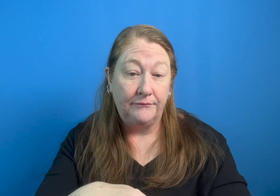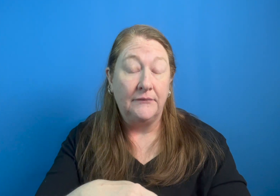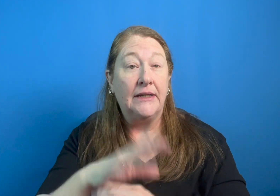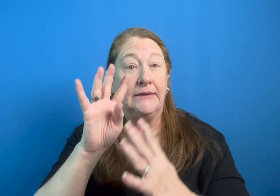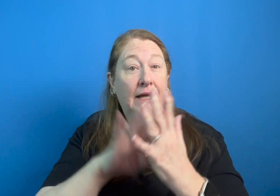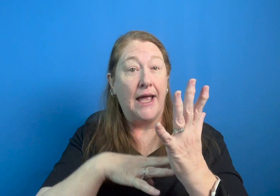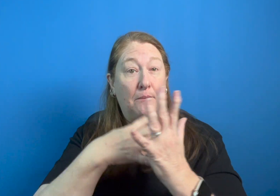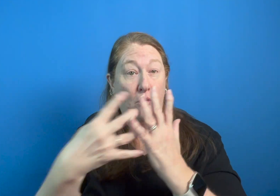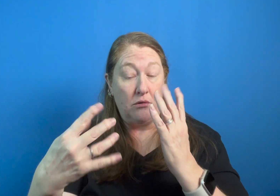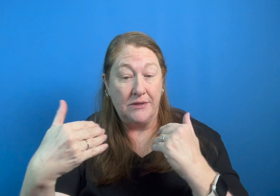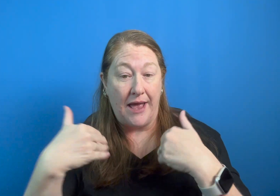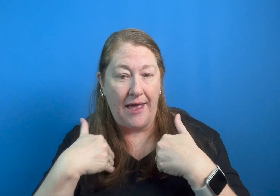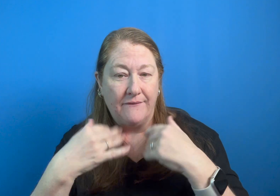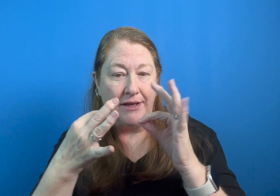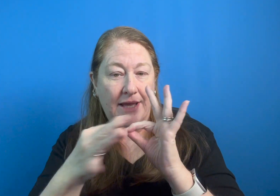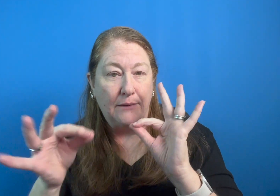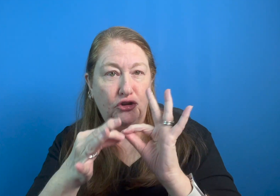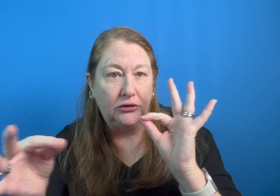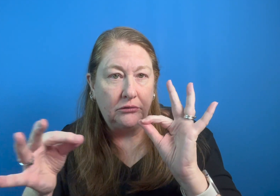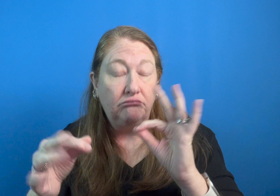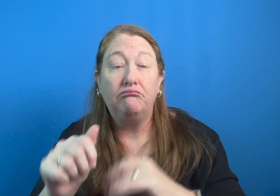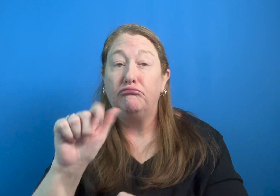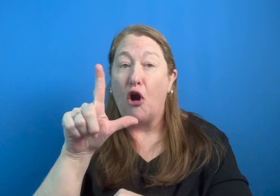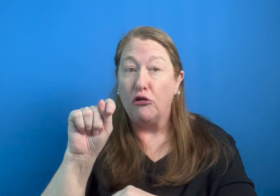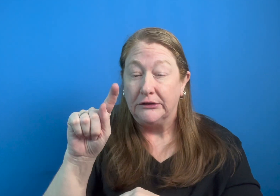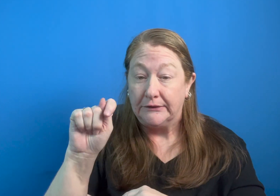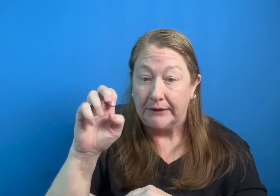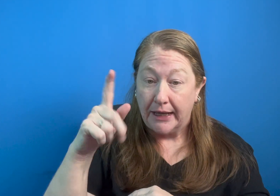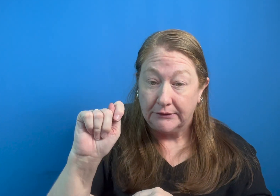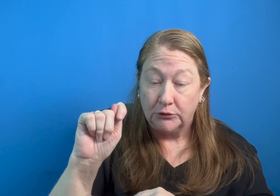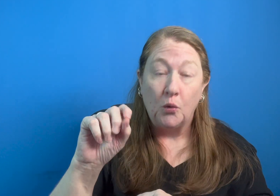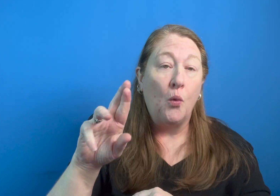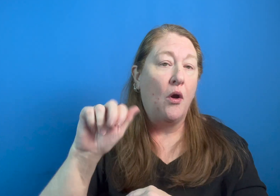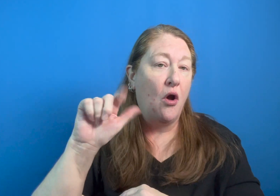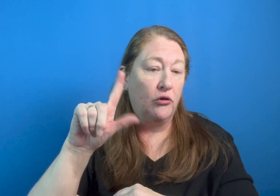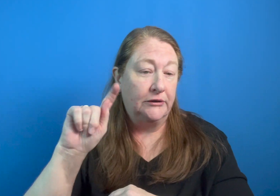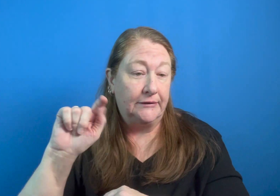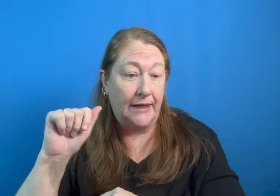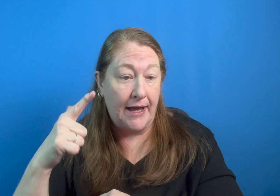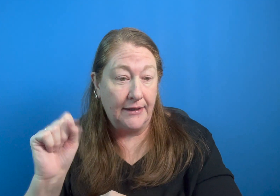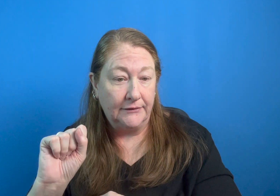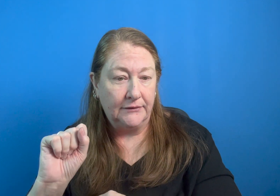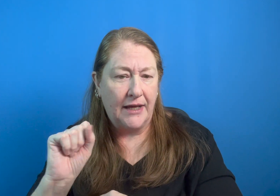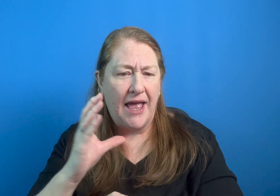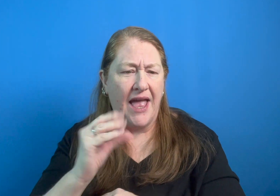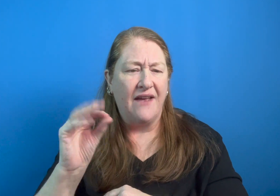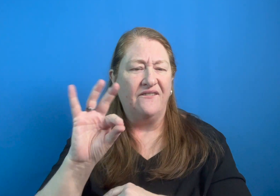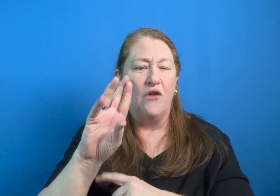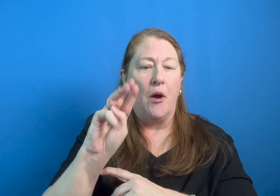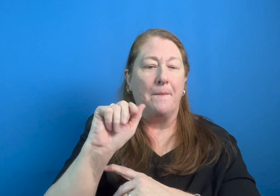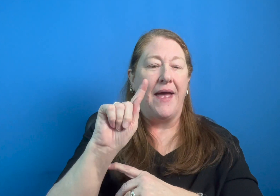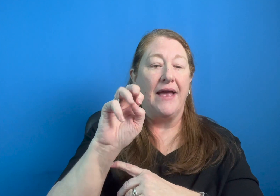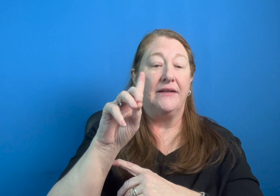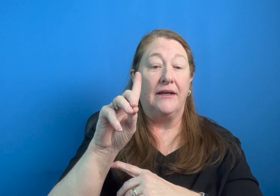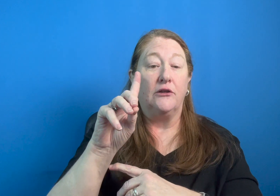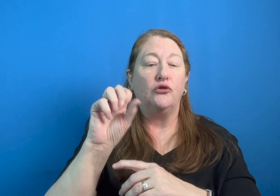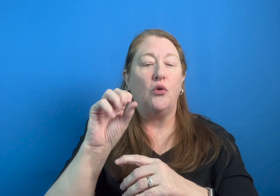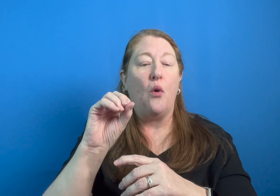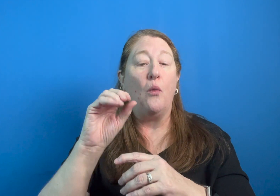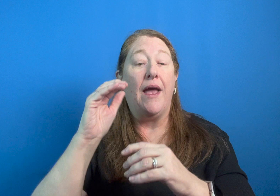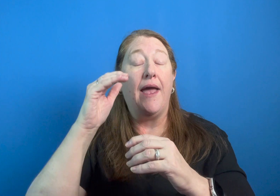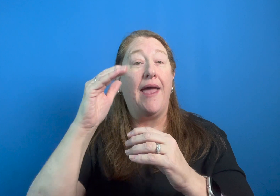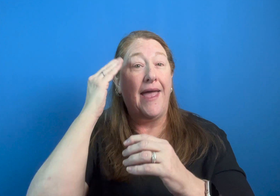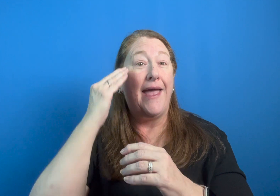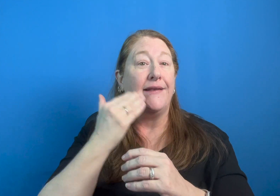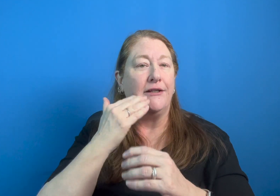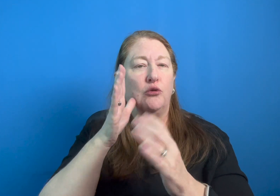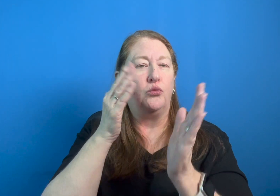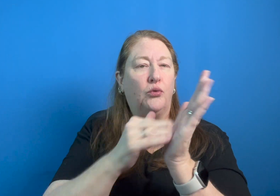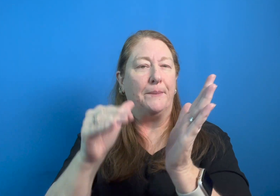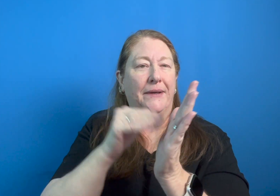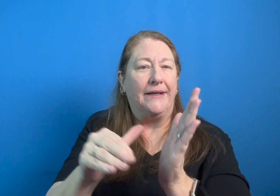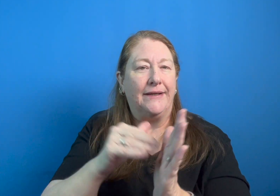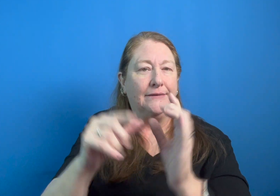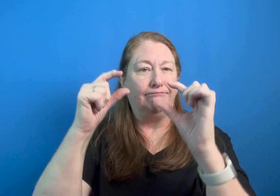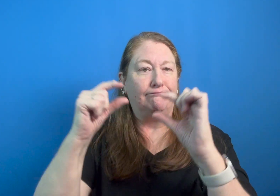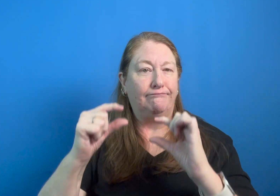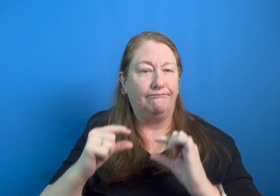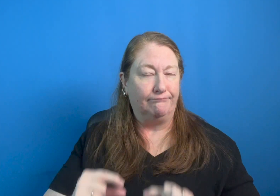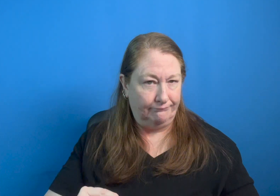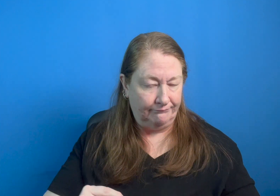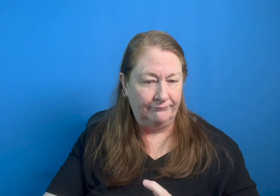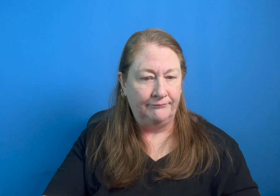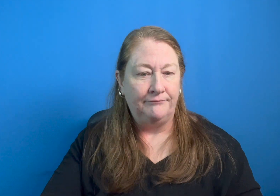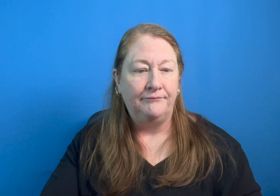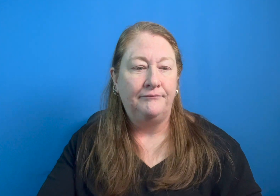Tables have captions, alt-text or alt-tags, and are formatted so that headings repeat.